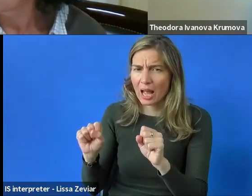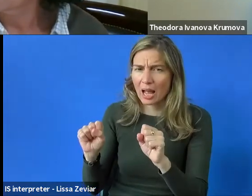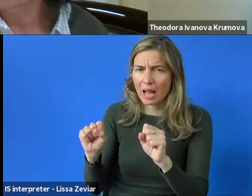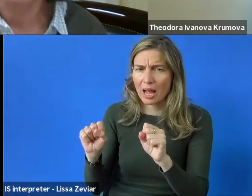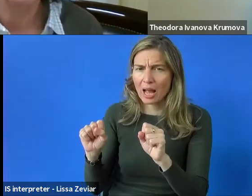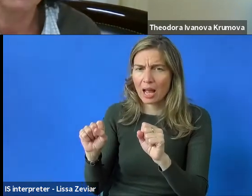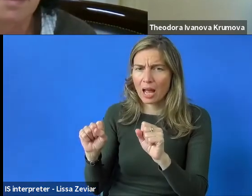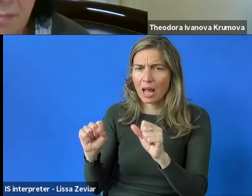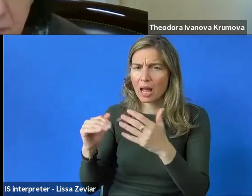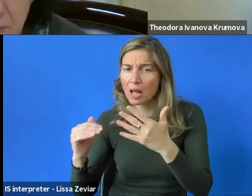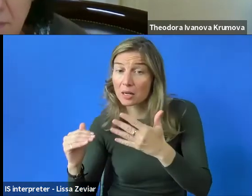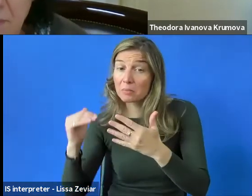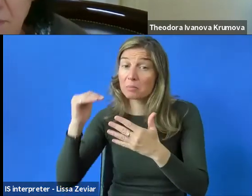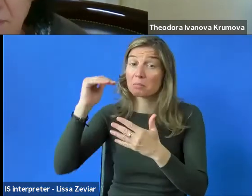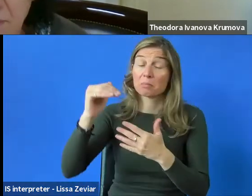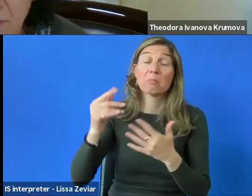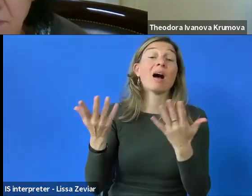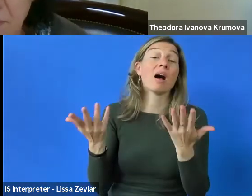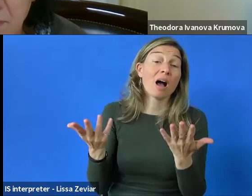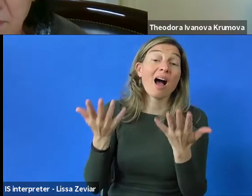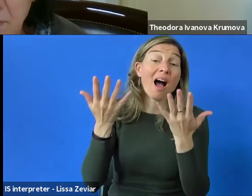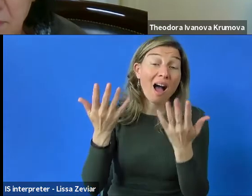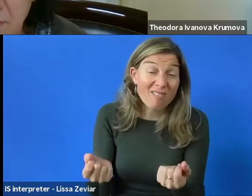between private hospital and state hospital